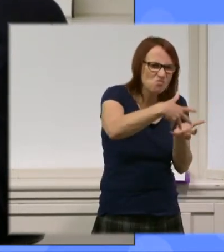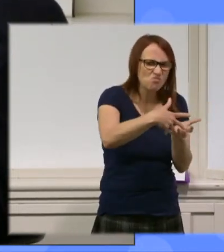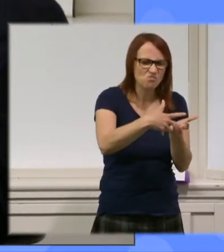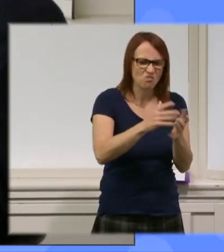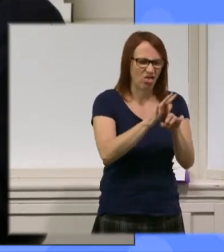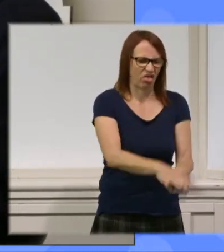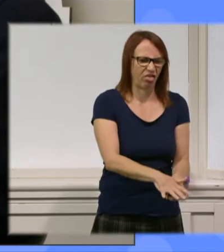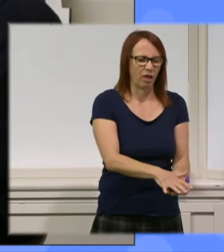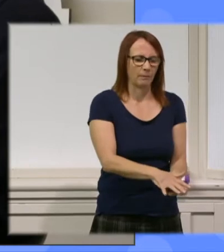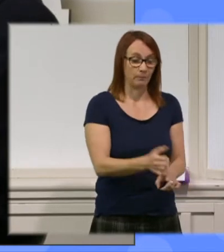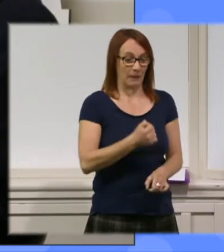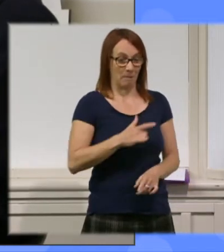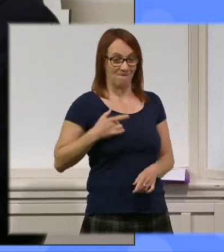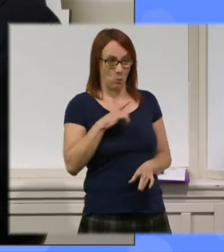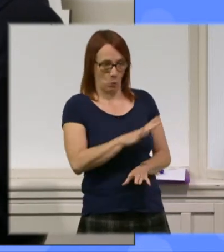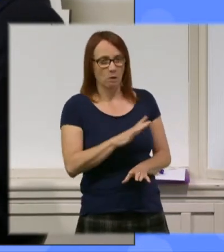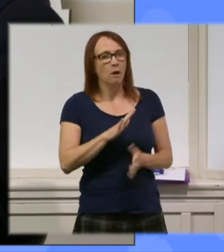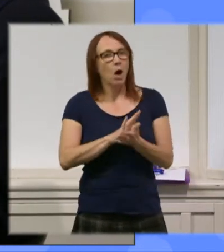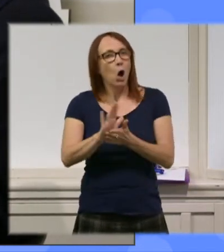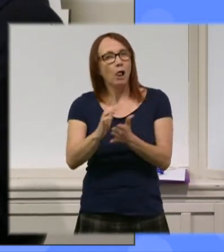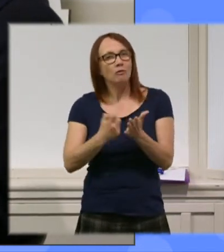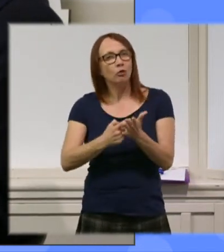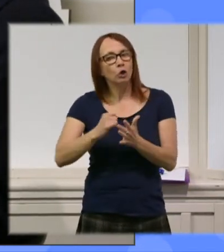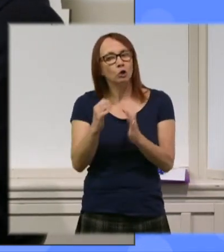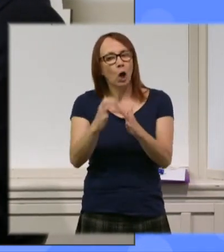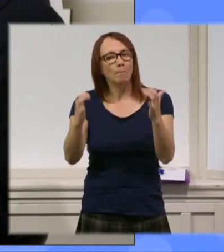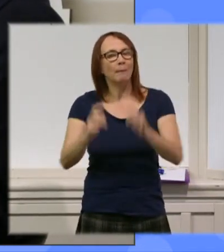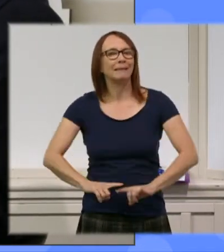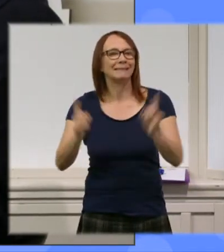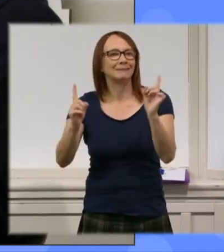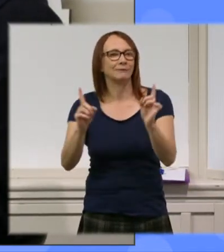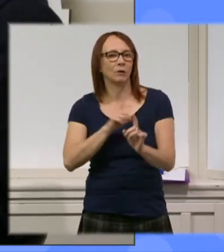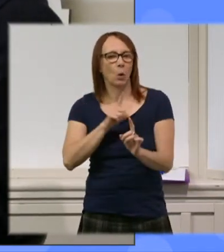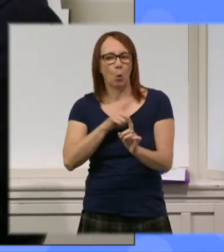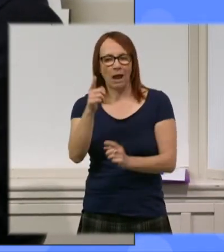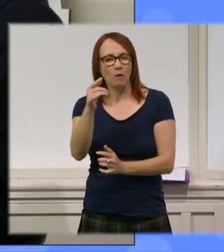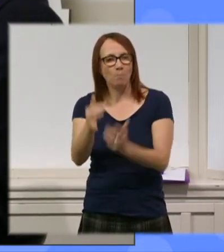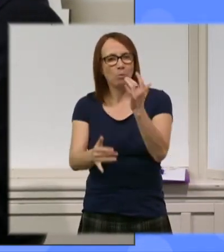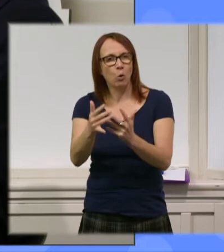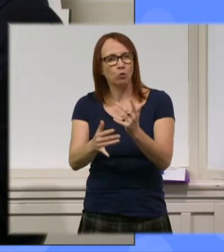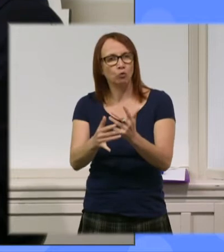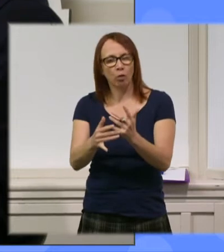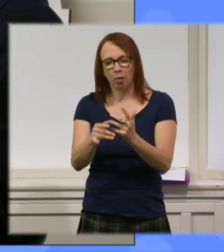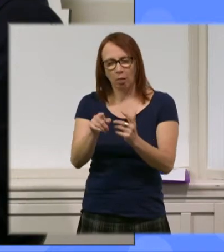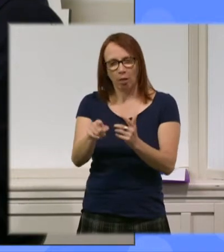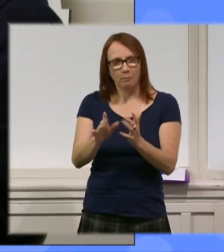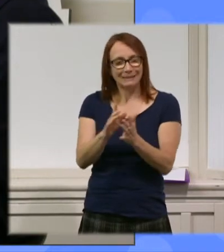looks to me from the outside Holyrood is different because Holyrood is a proportional system so it's very hard to get a majority which means there's a lot